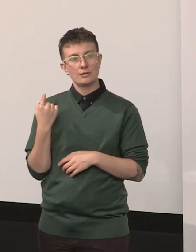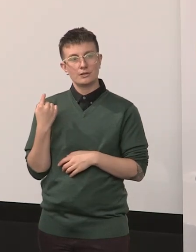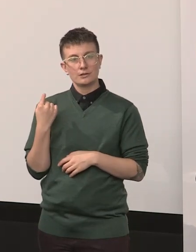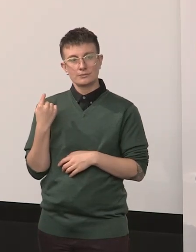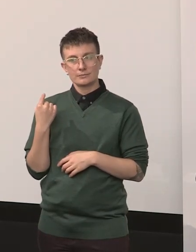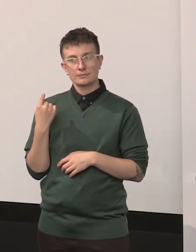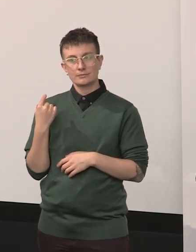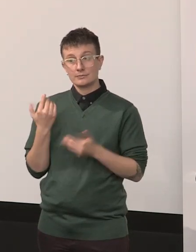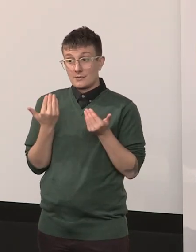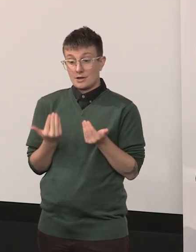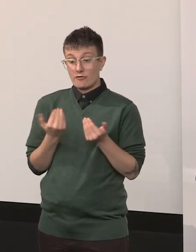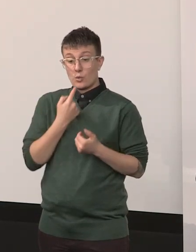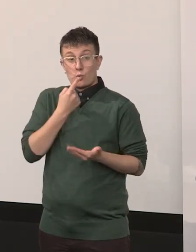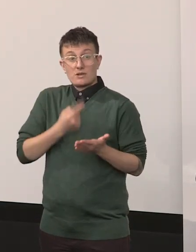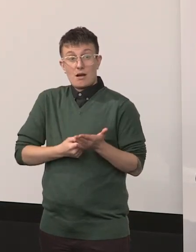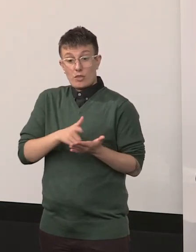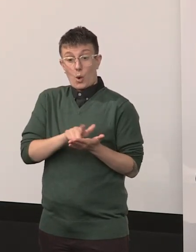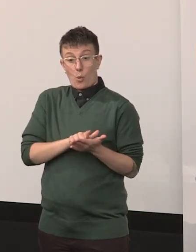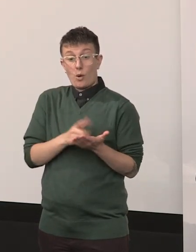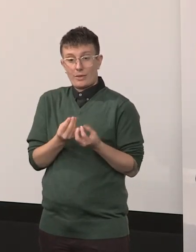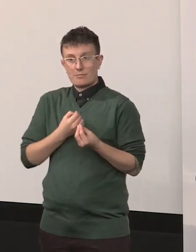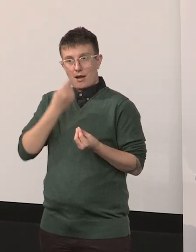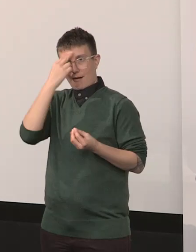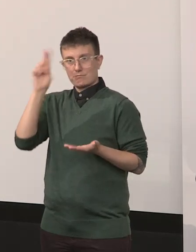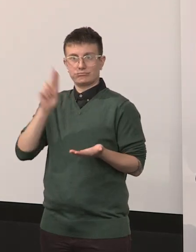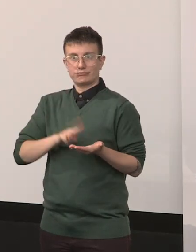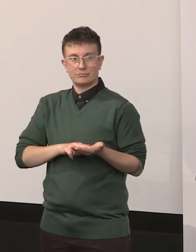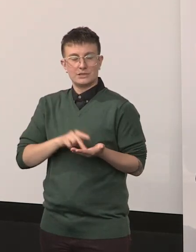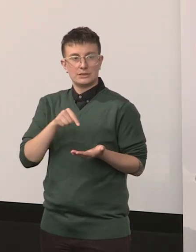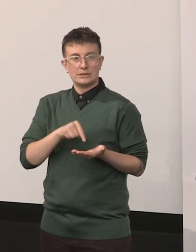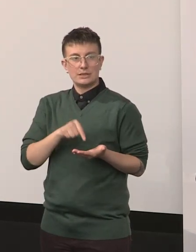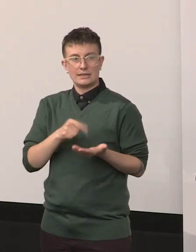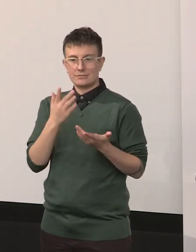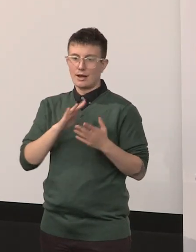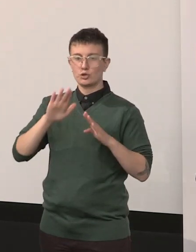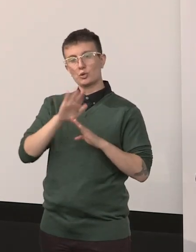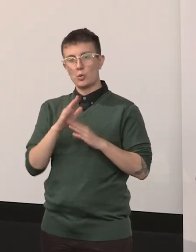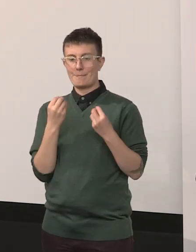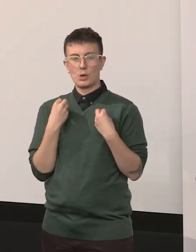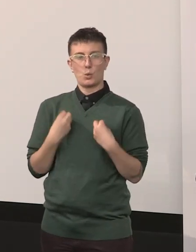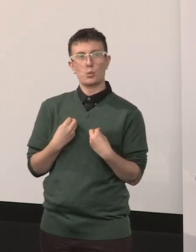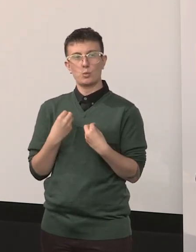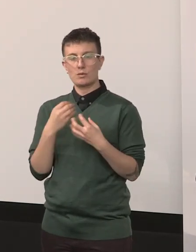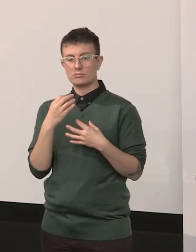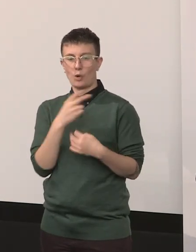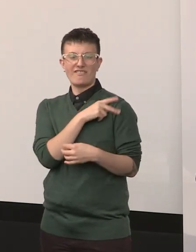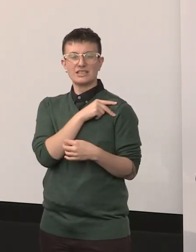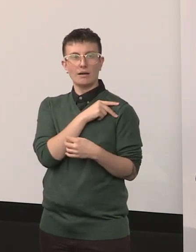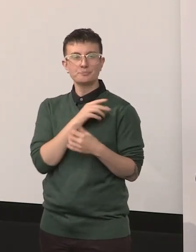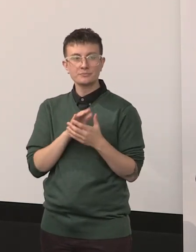description of that on the radio an hour or so ago by a professor from Otago. Under the current order that's in my